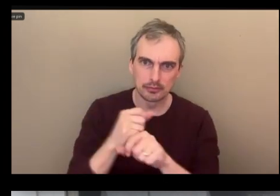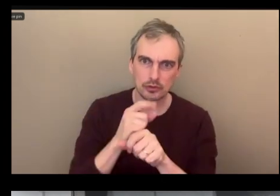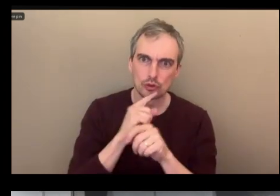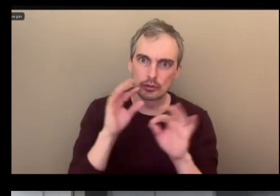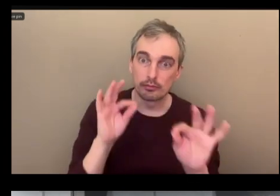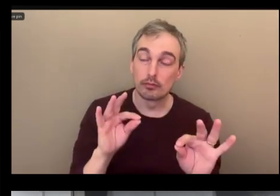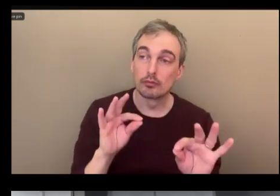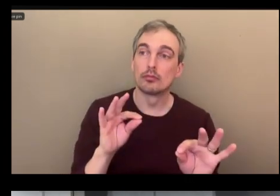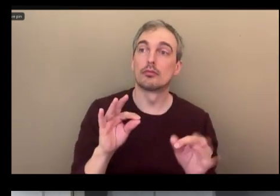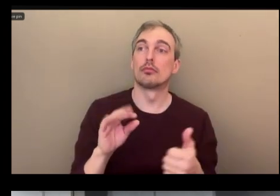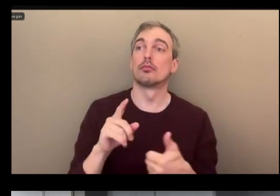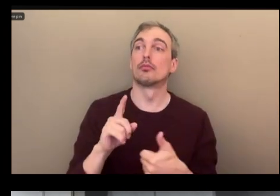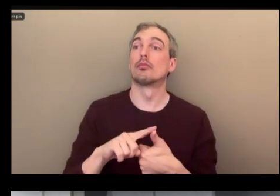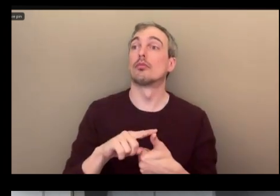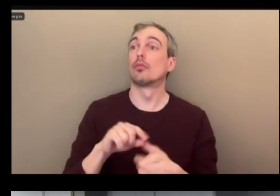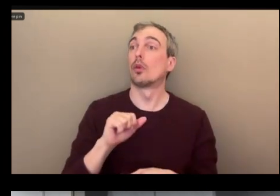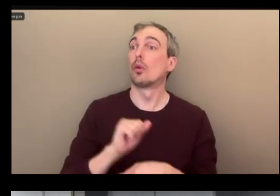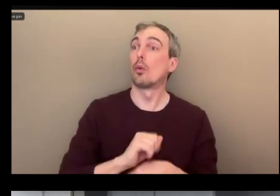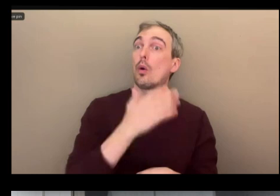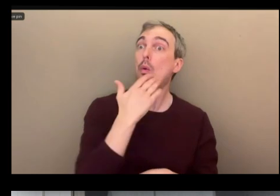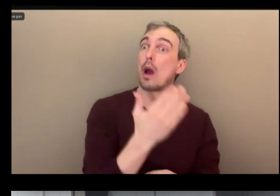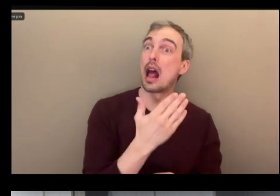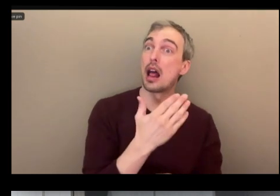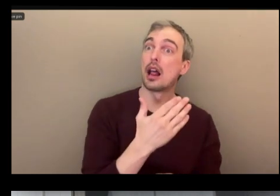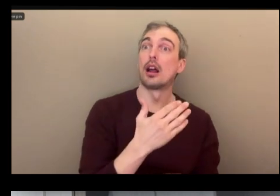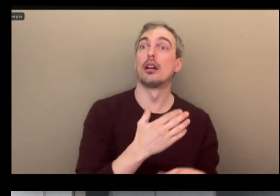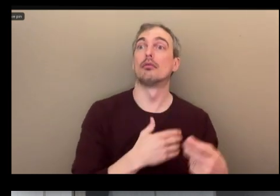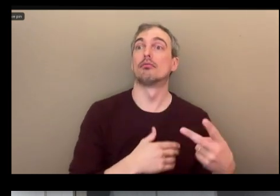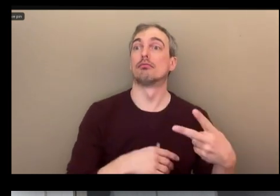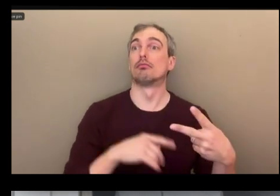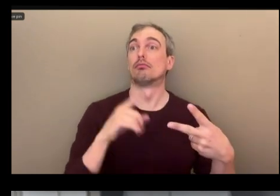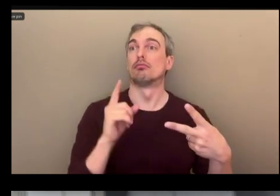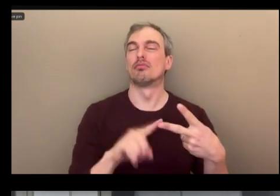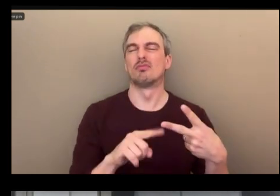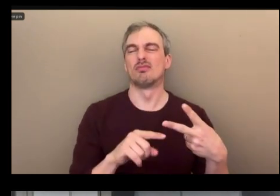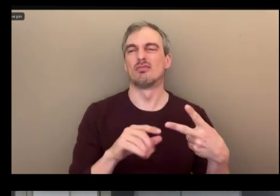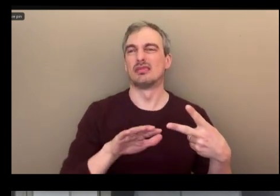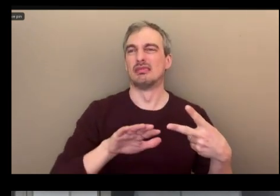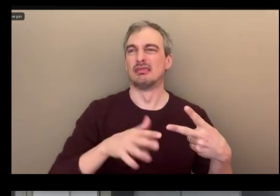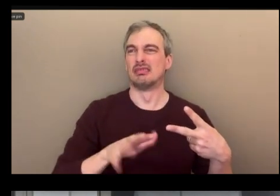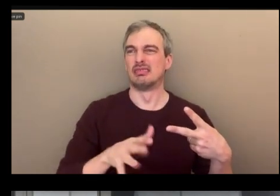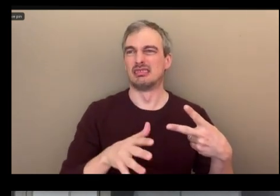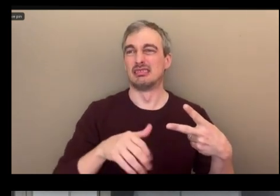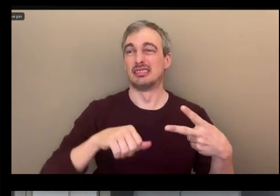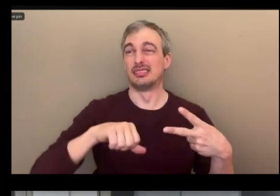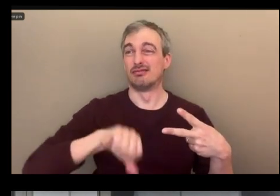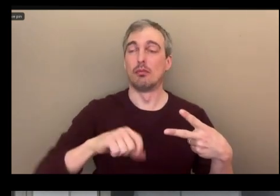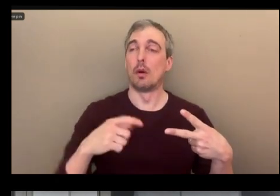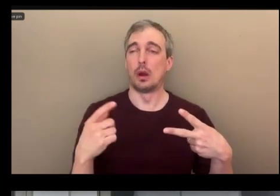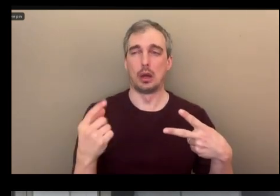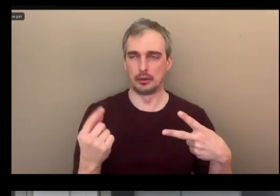and what's not working so well. How can we do better? And we have a calling to do better, and we do.